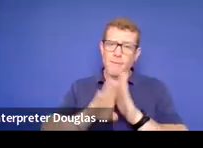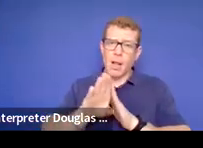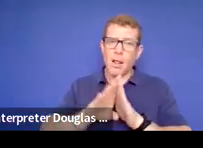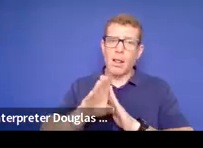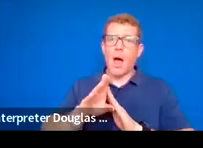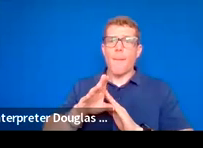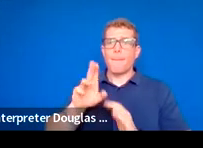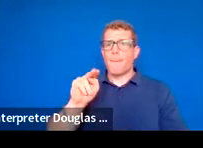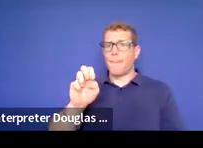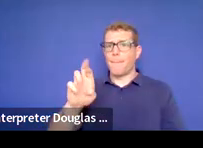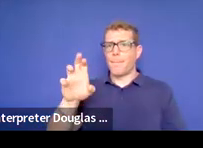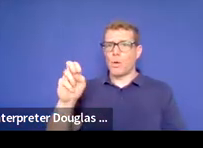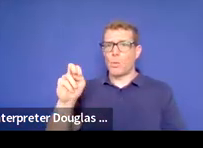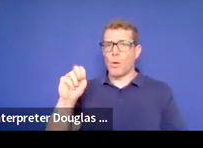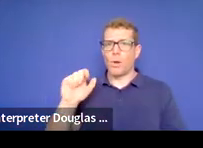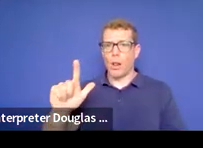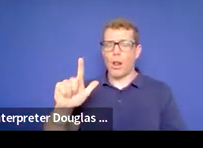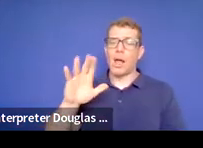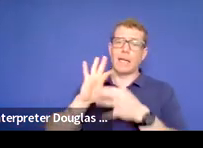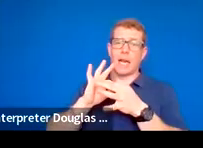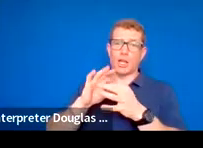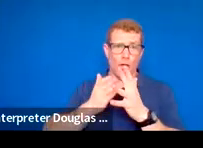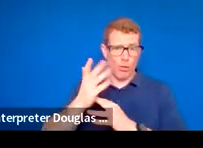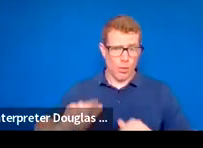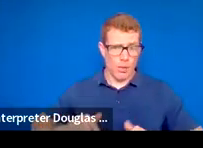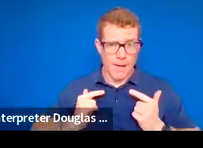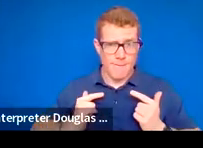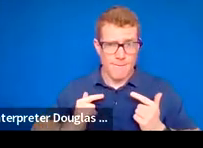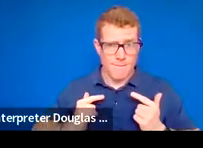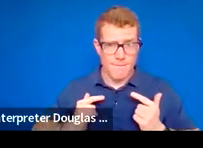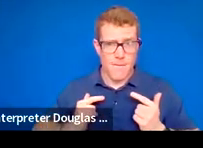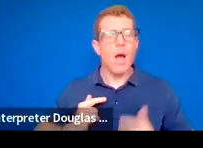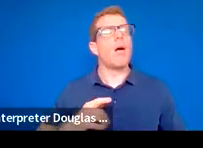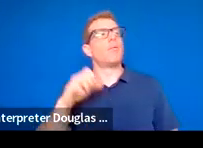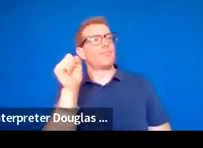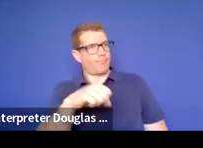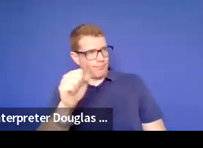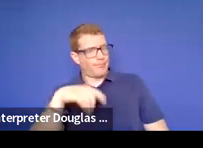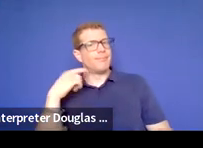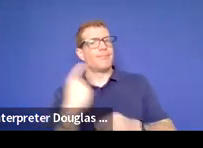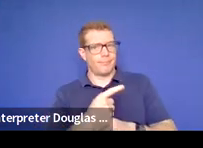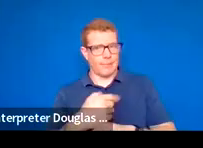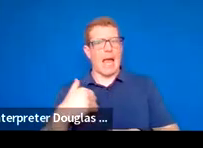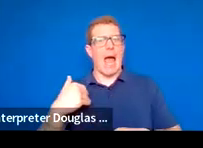There are ways they it's it's a very stringent.